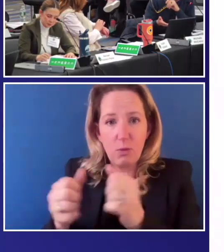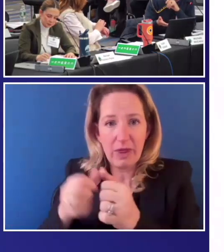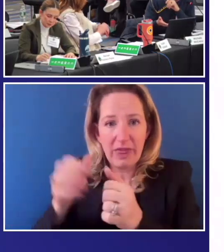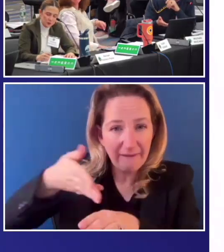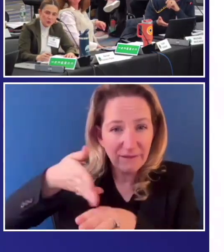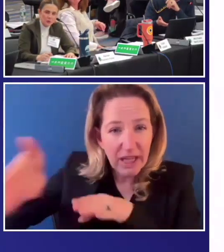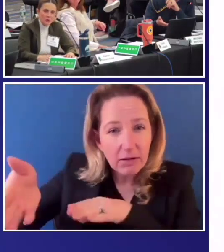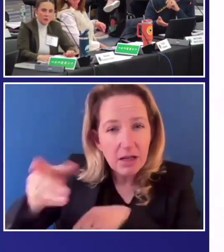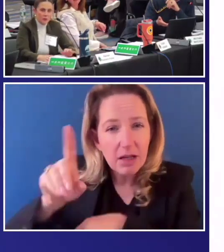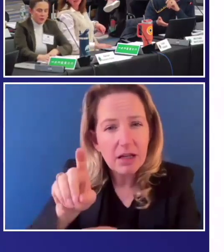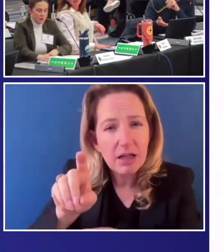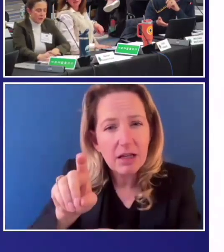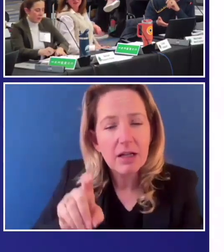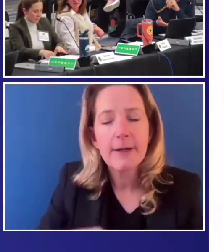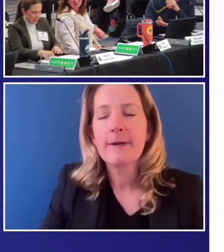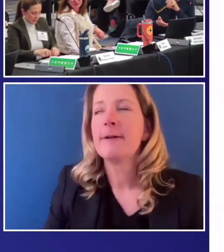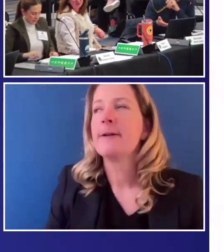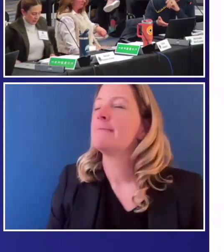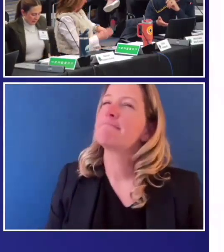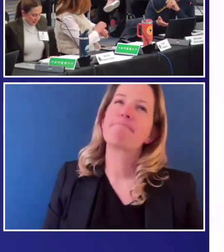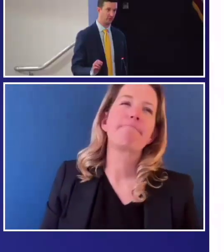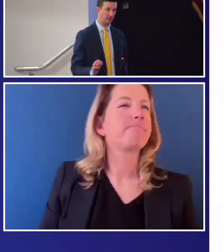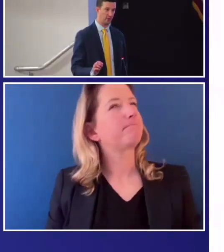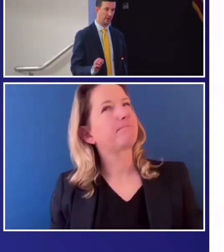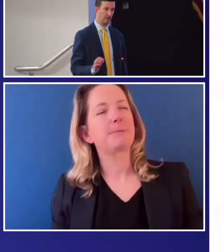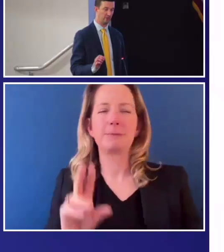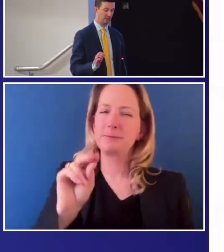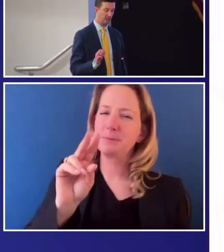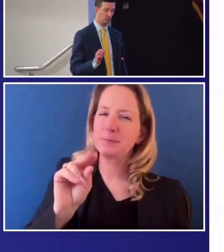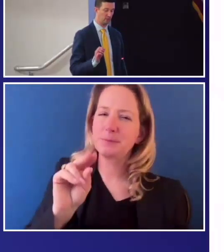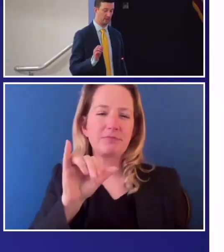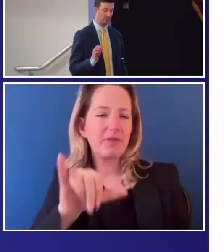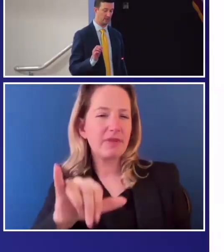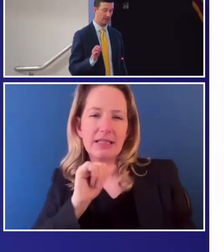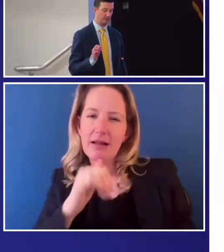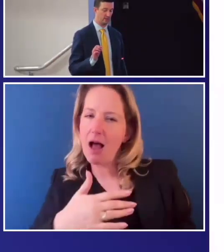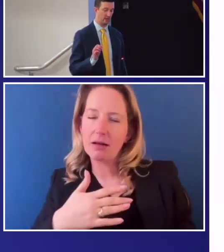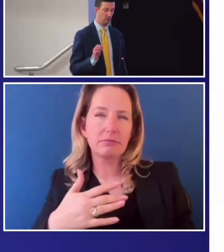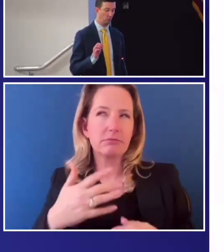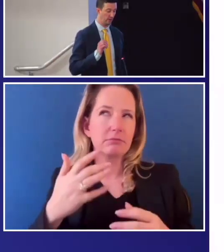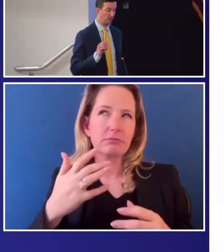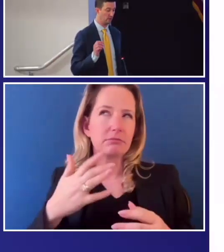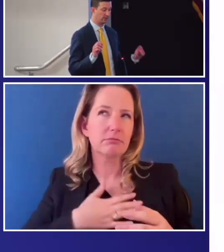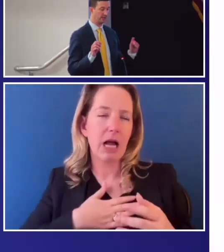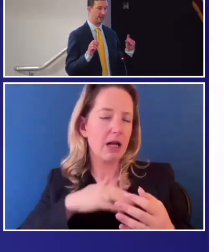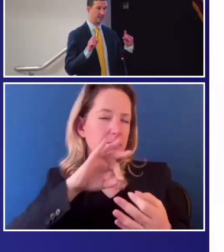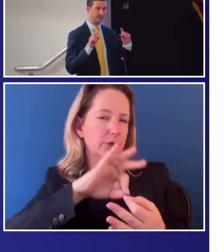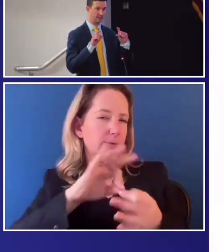I don't think that's the exact interpretation that I would have for this. I would say that when looking at a